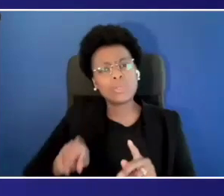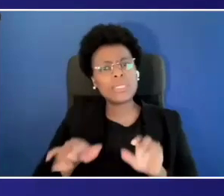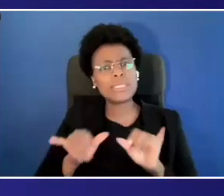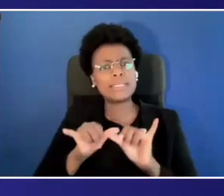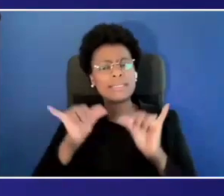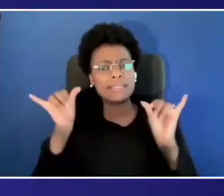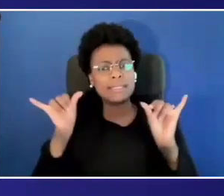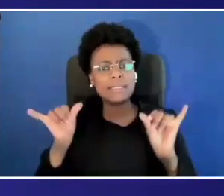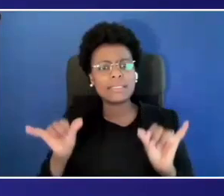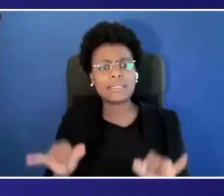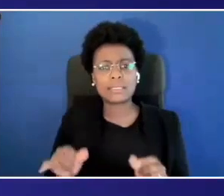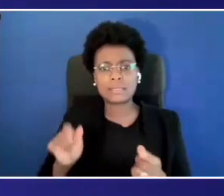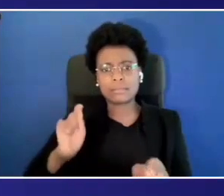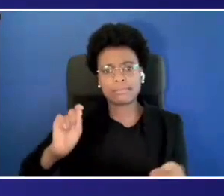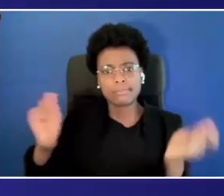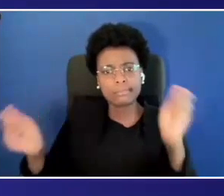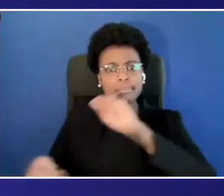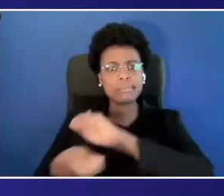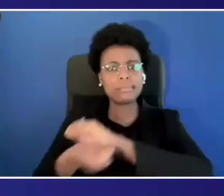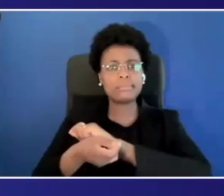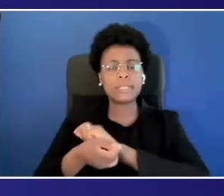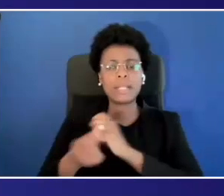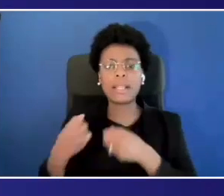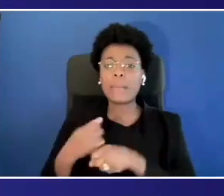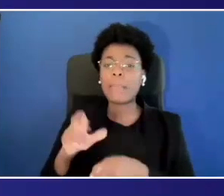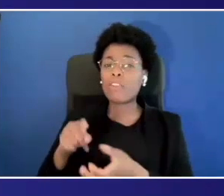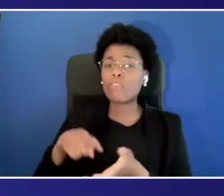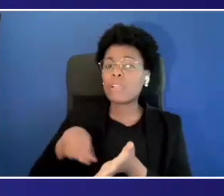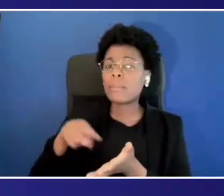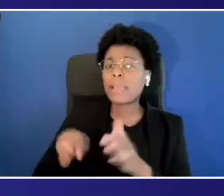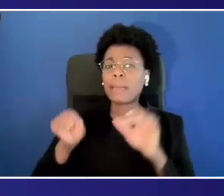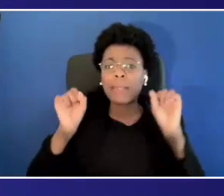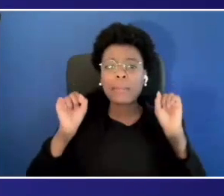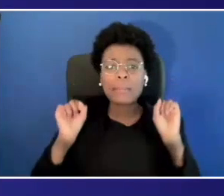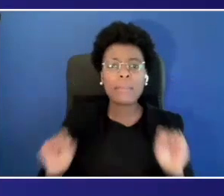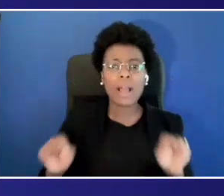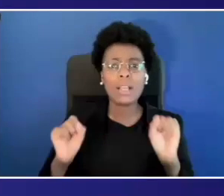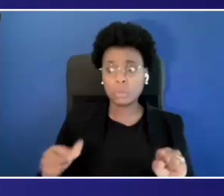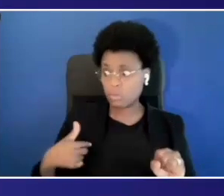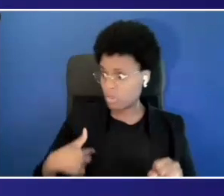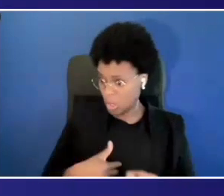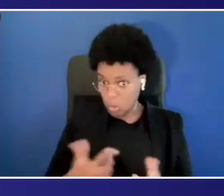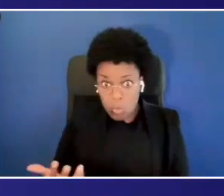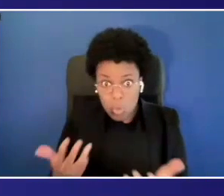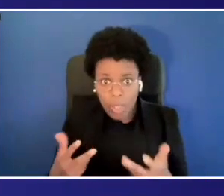Reforms that make repayments possible for us who want to pay what we owe. I owe my debt.